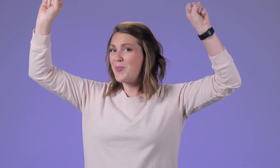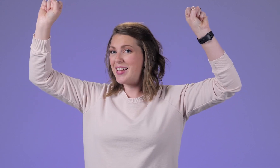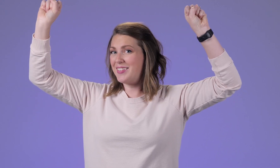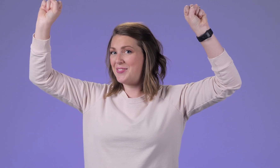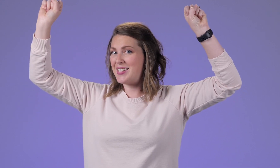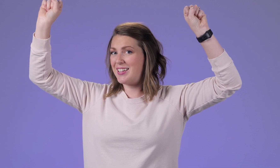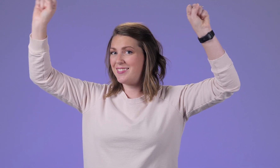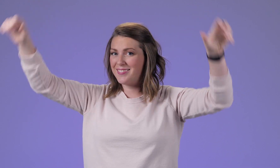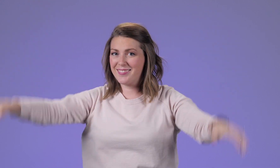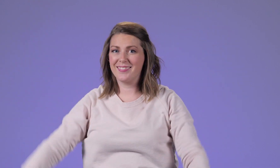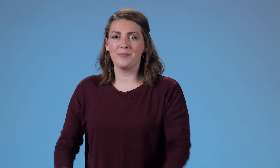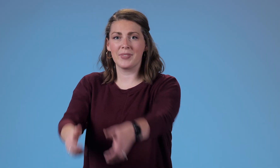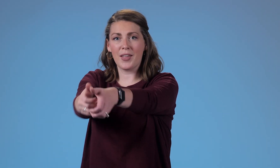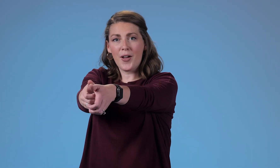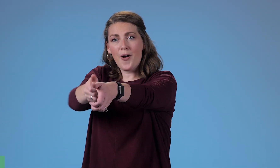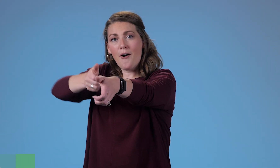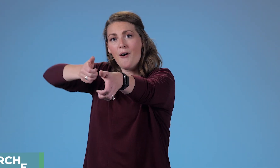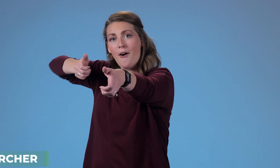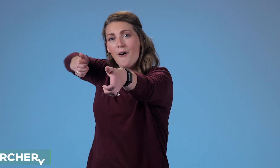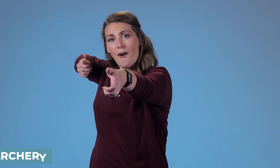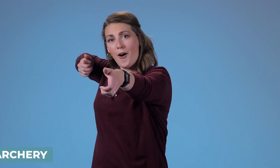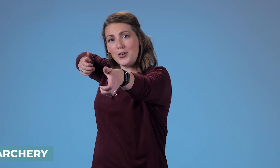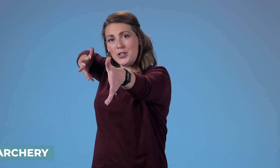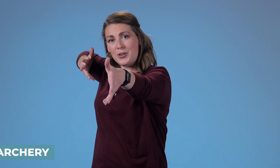WEIGHT LIFTING ARCHERY